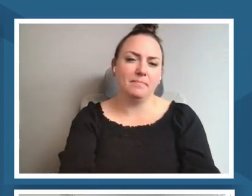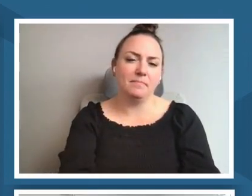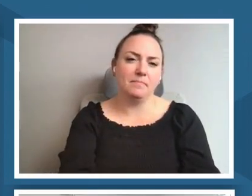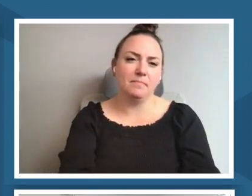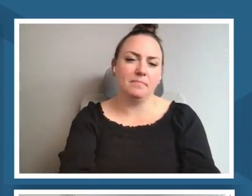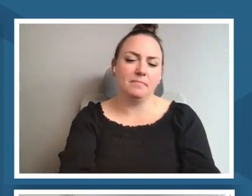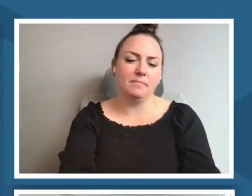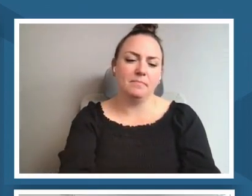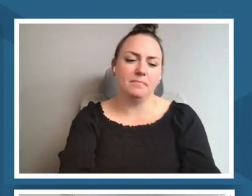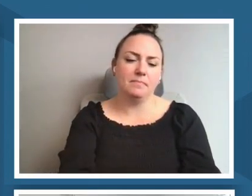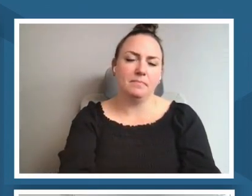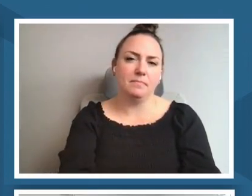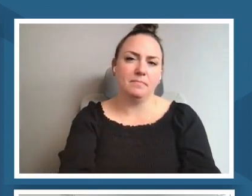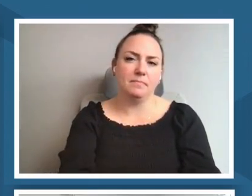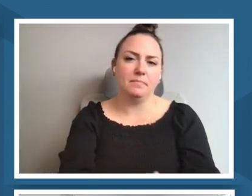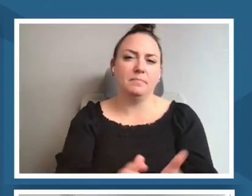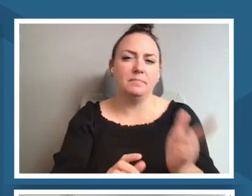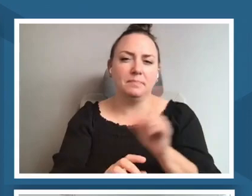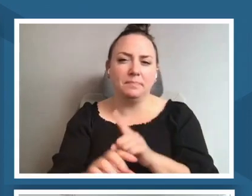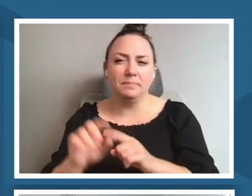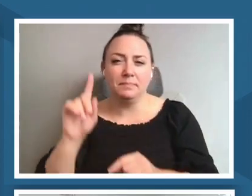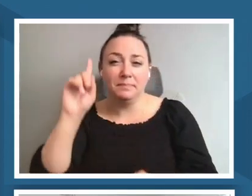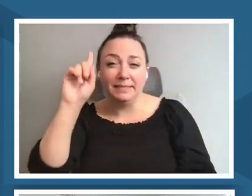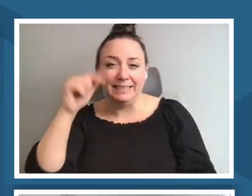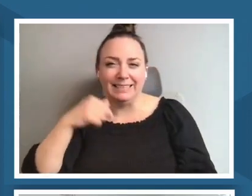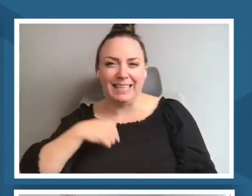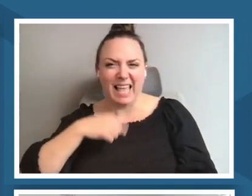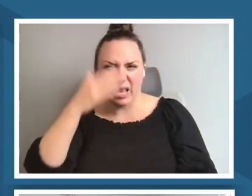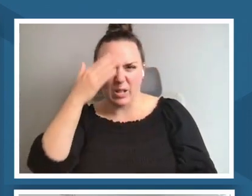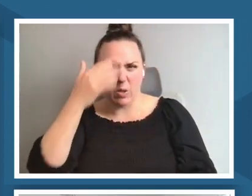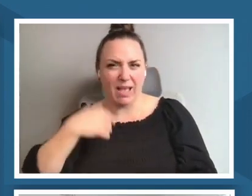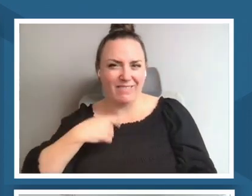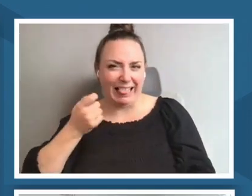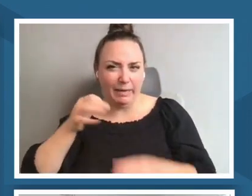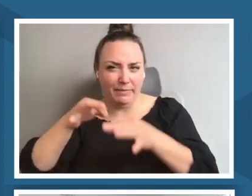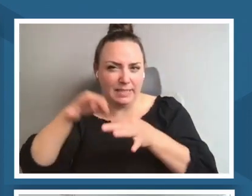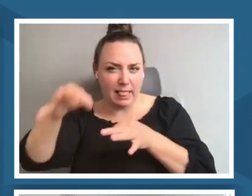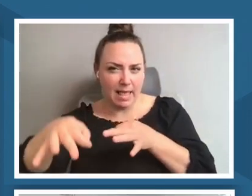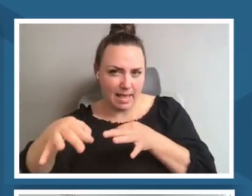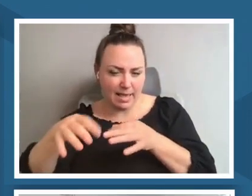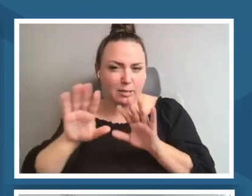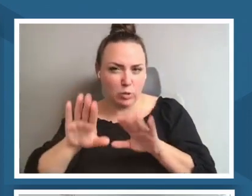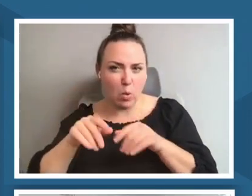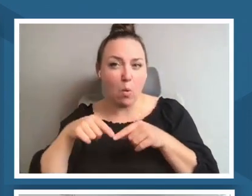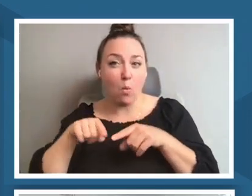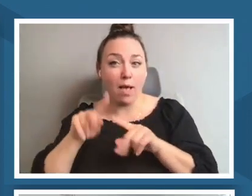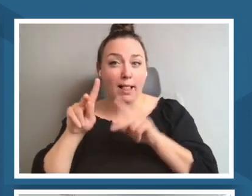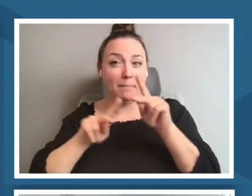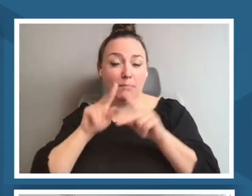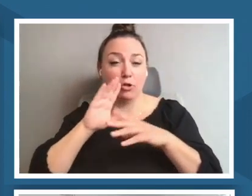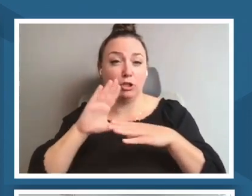jen i know we have a little bit of a delay so while people are sharing their